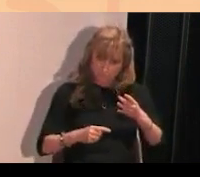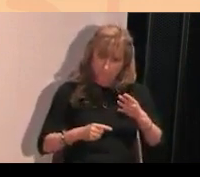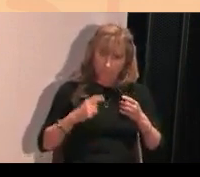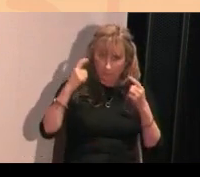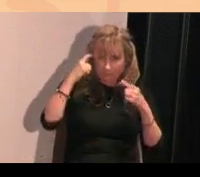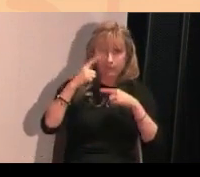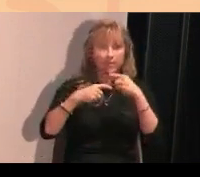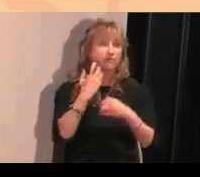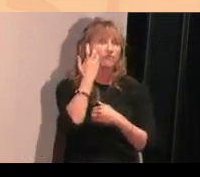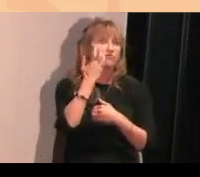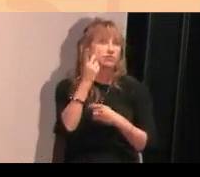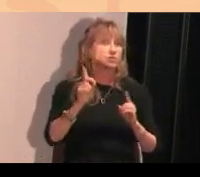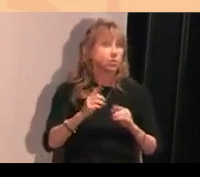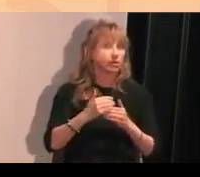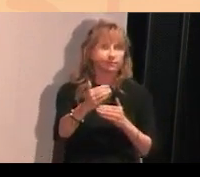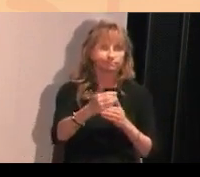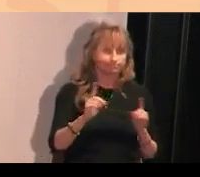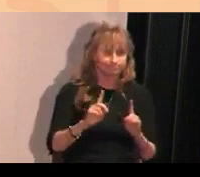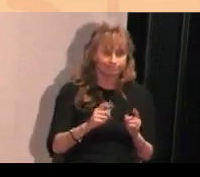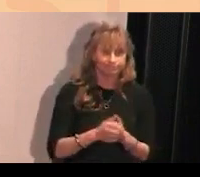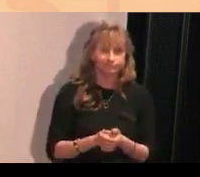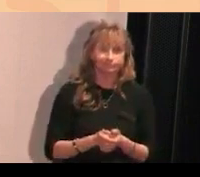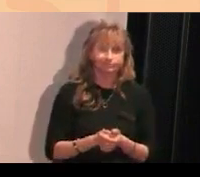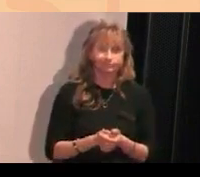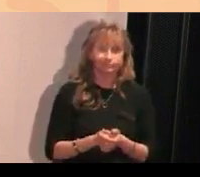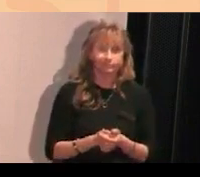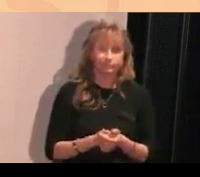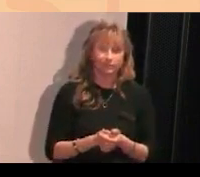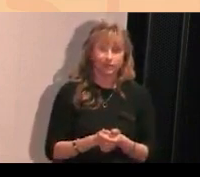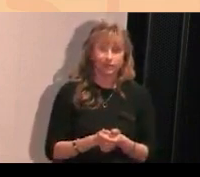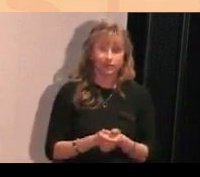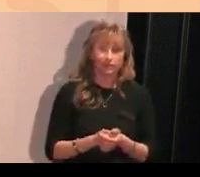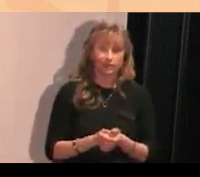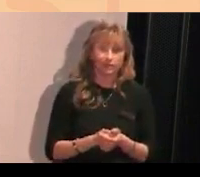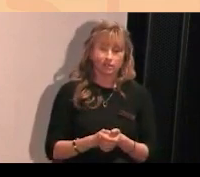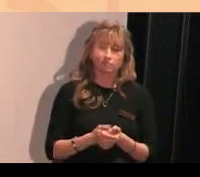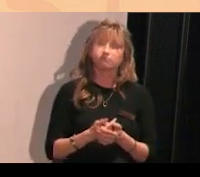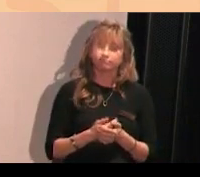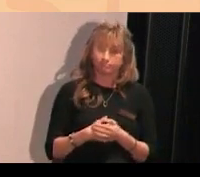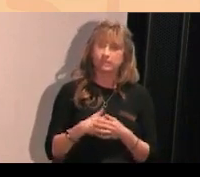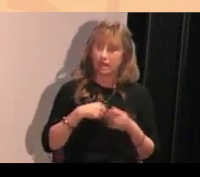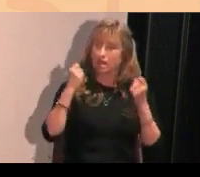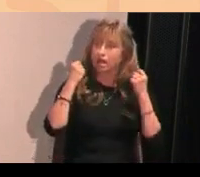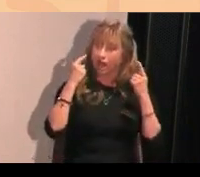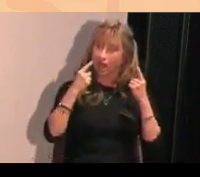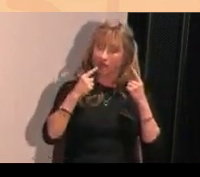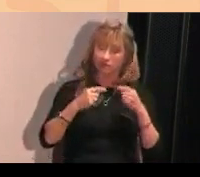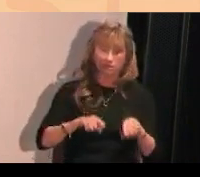next steps might look like I know that there are many different perspectives on a national body